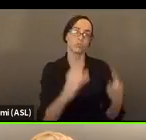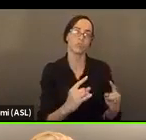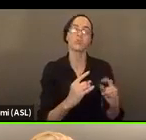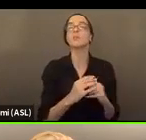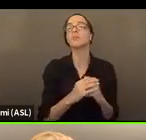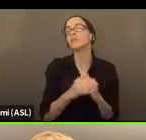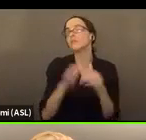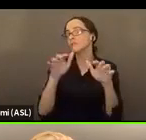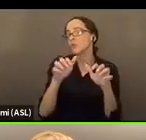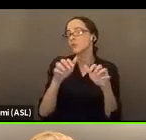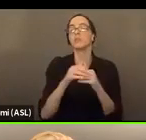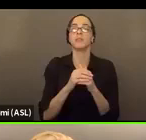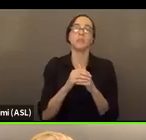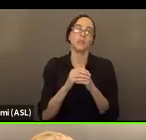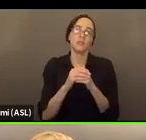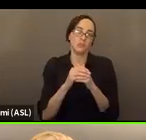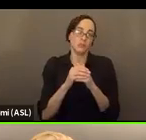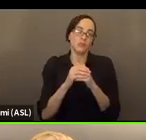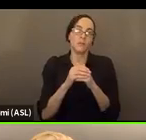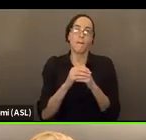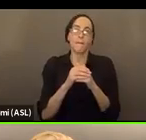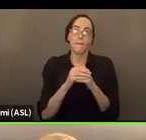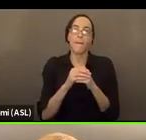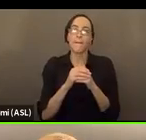that he was safe can die um what are some